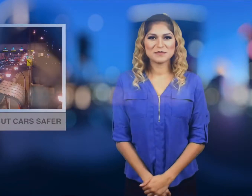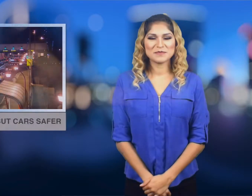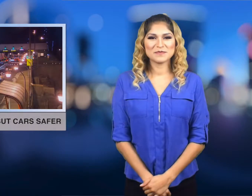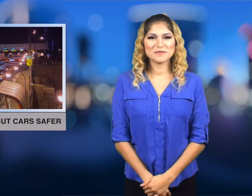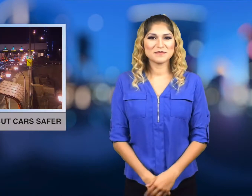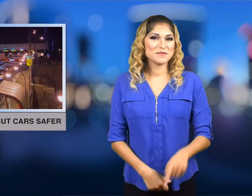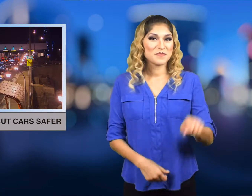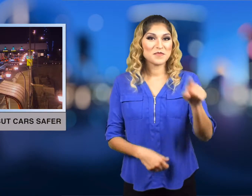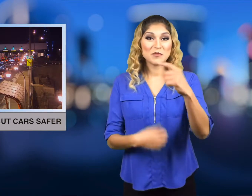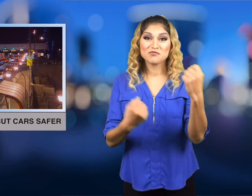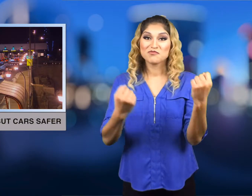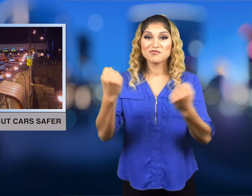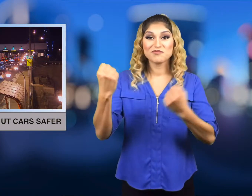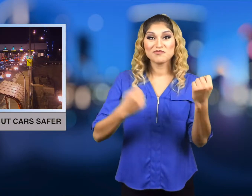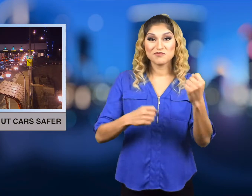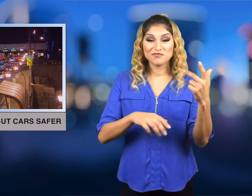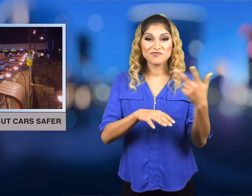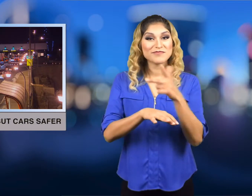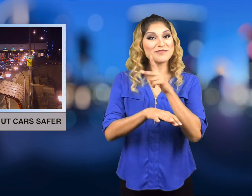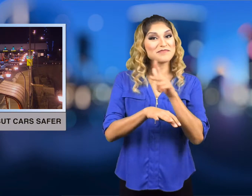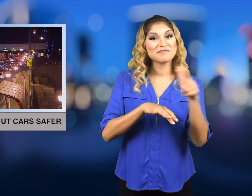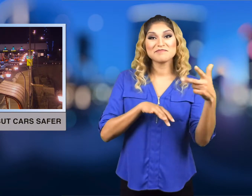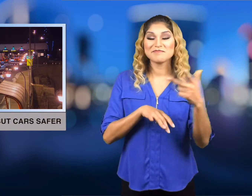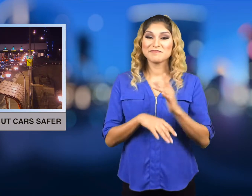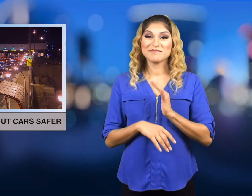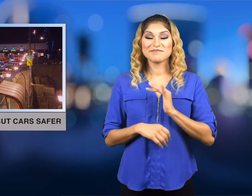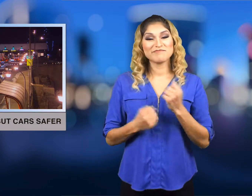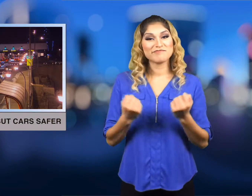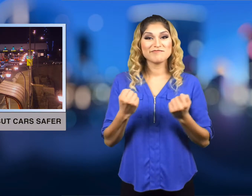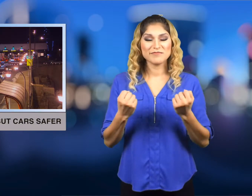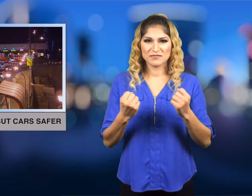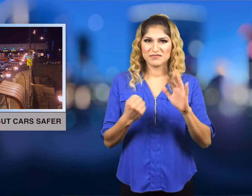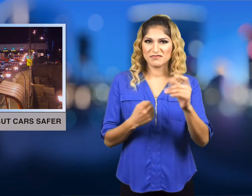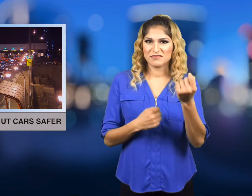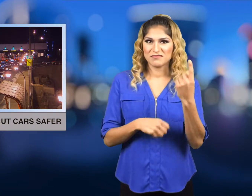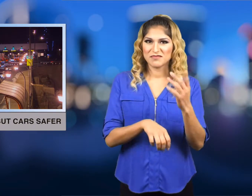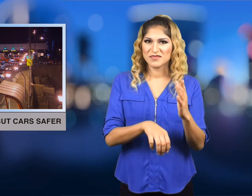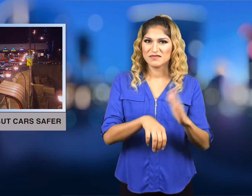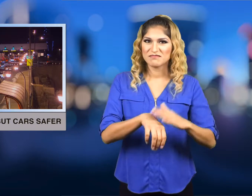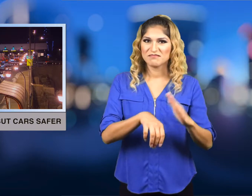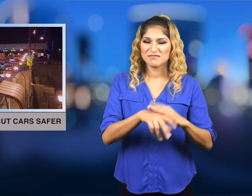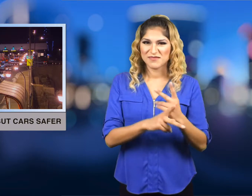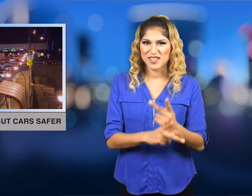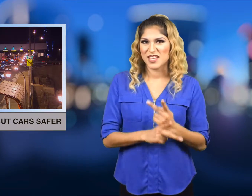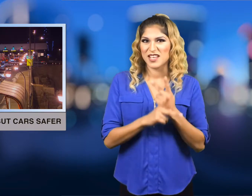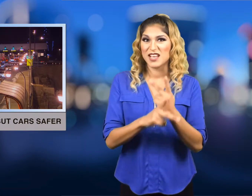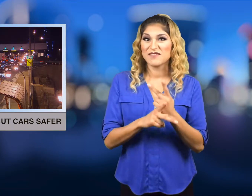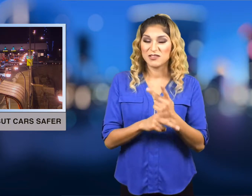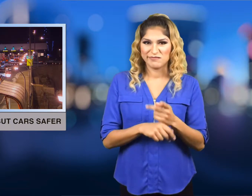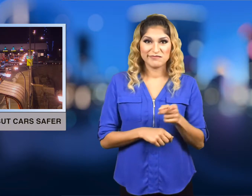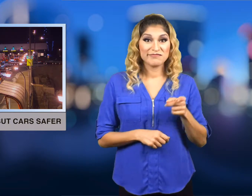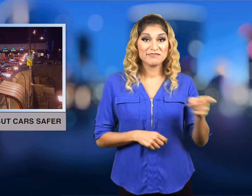When you're driving be careful. According to the National